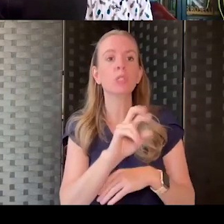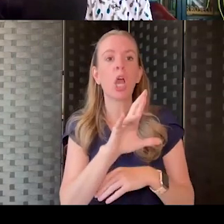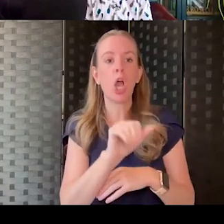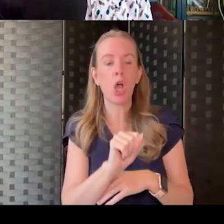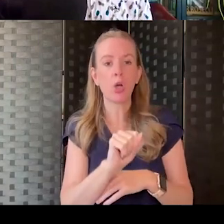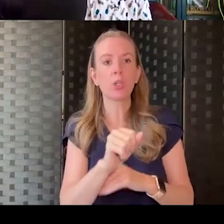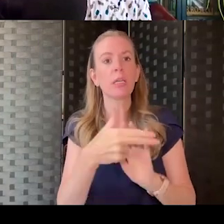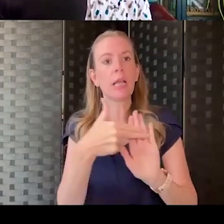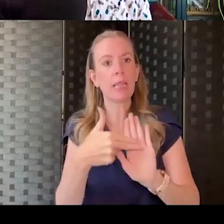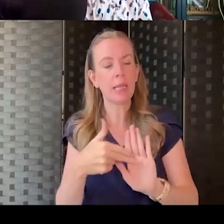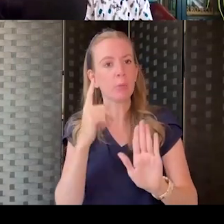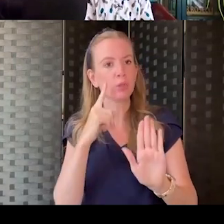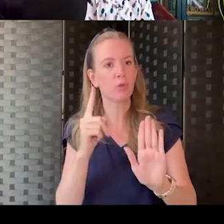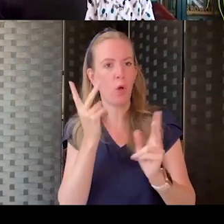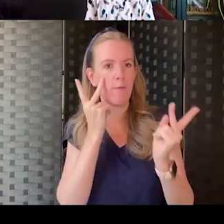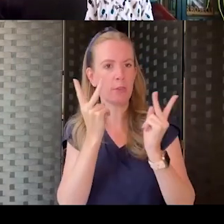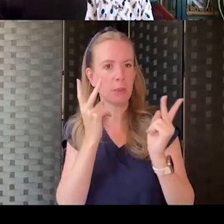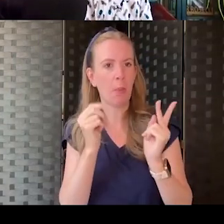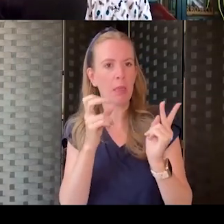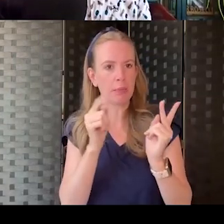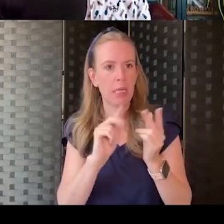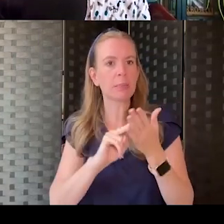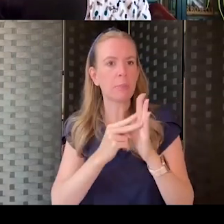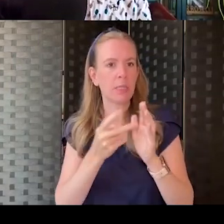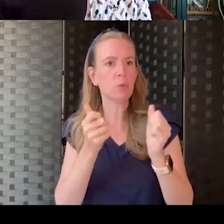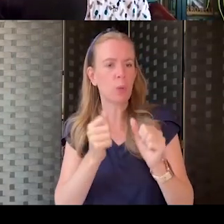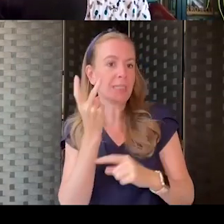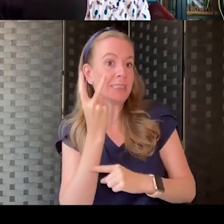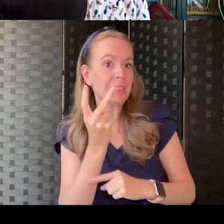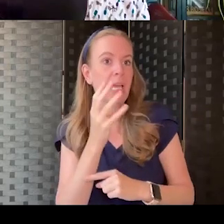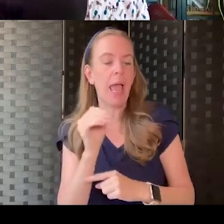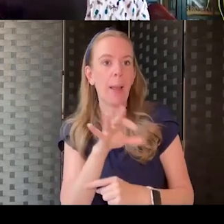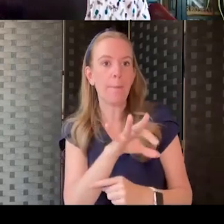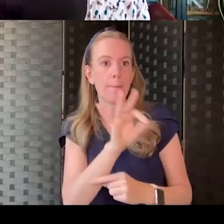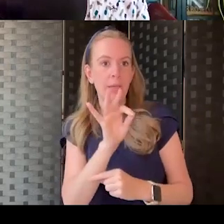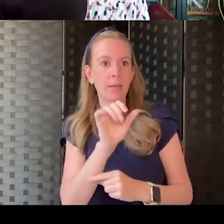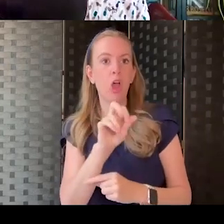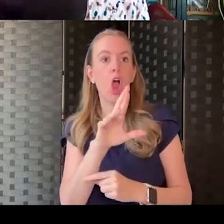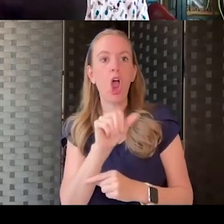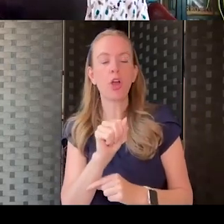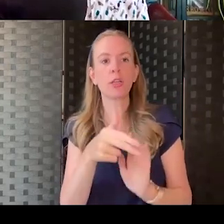visible text still lets the user see and selected. Using ARIA label, however, hides the text for most